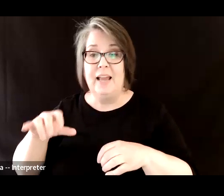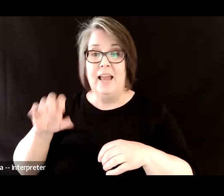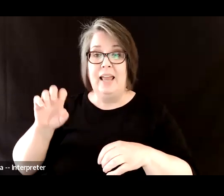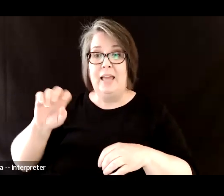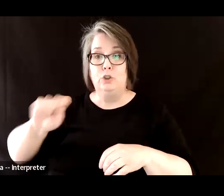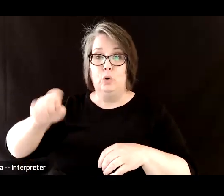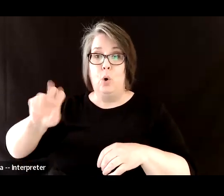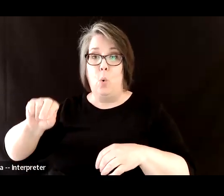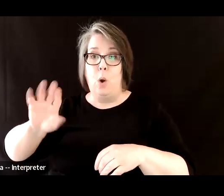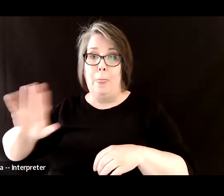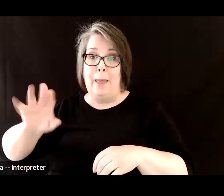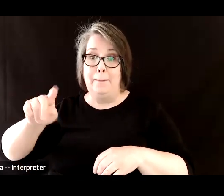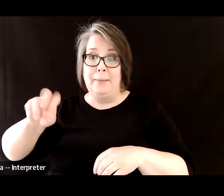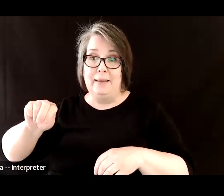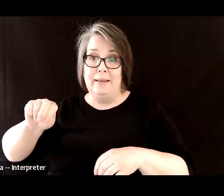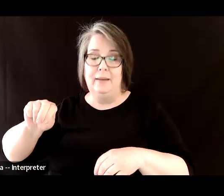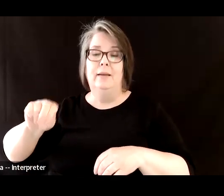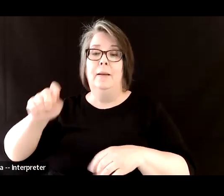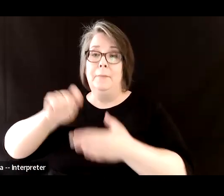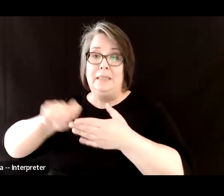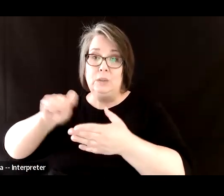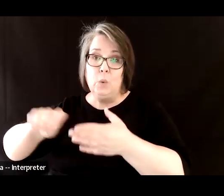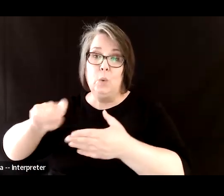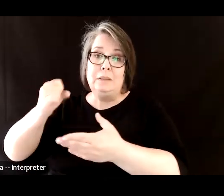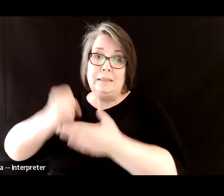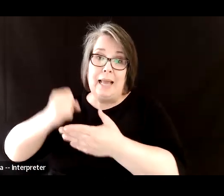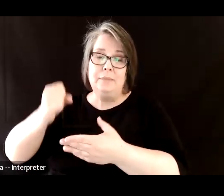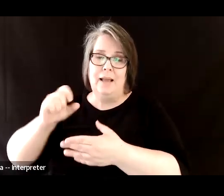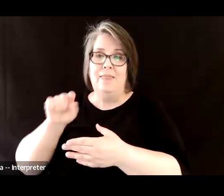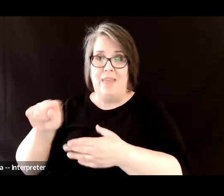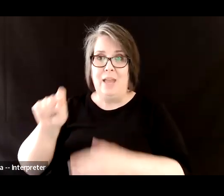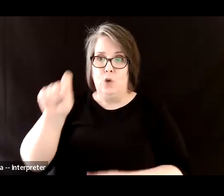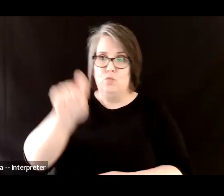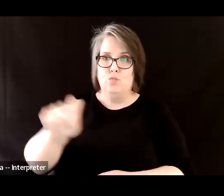pens and stamps and put and literally right on the screen or